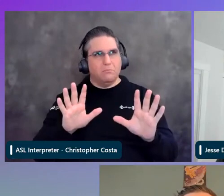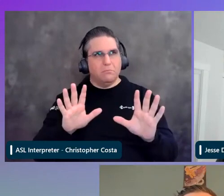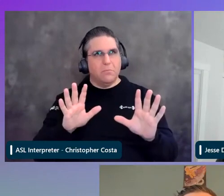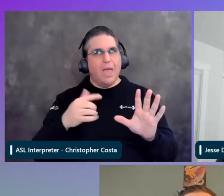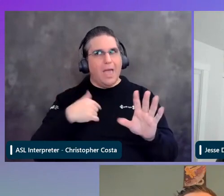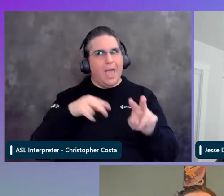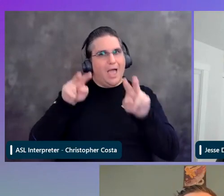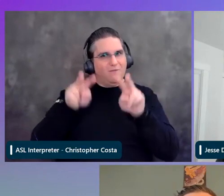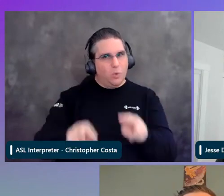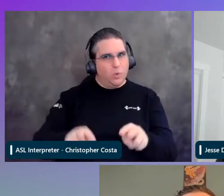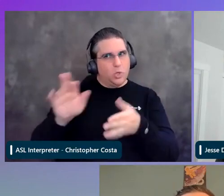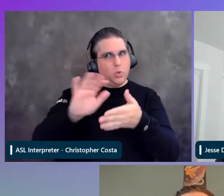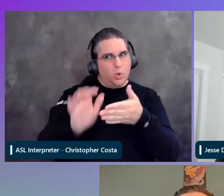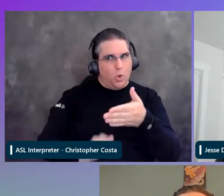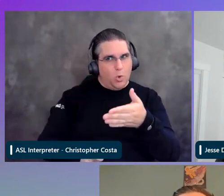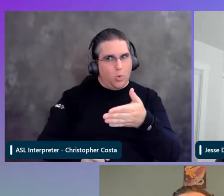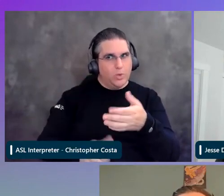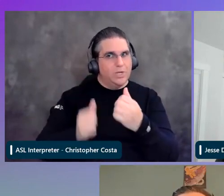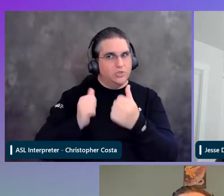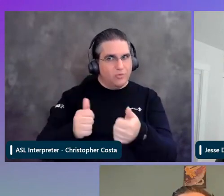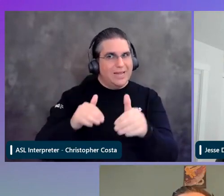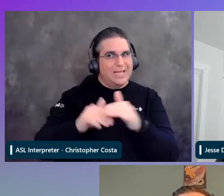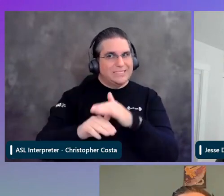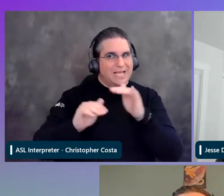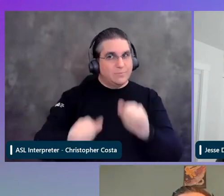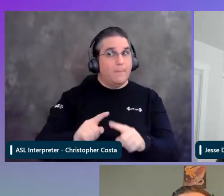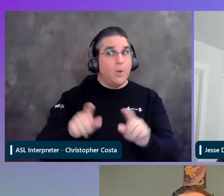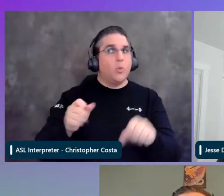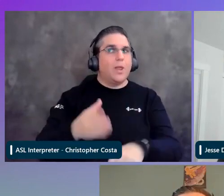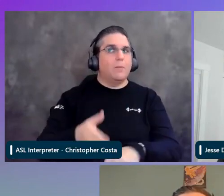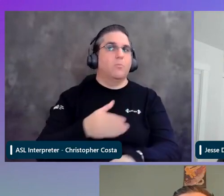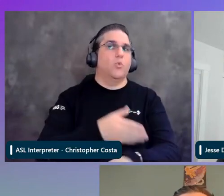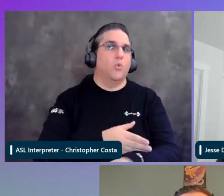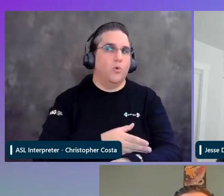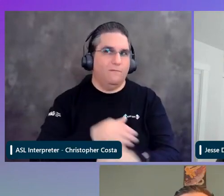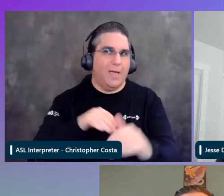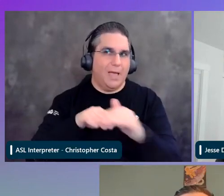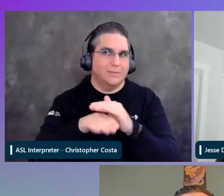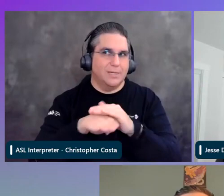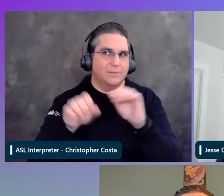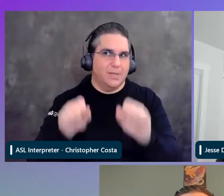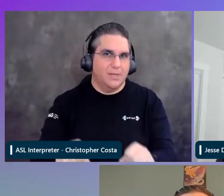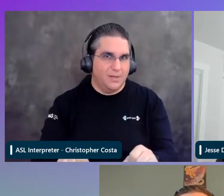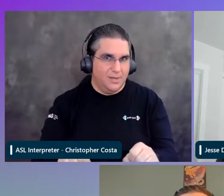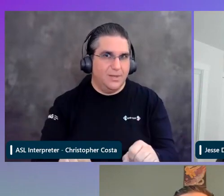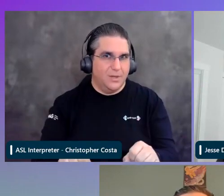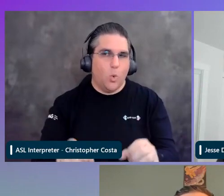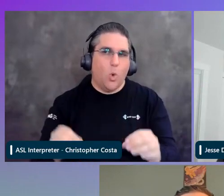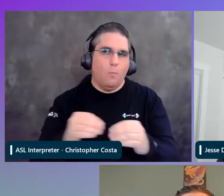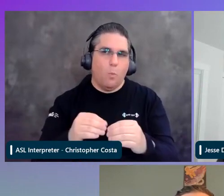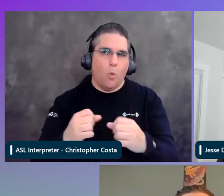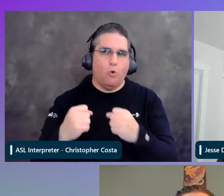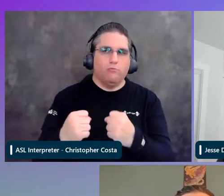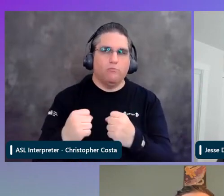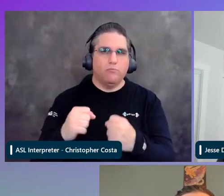is accessible, but these are ways that you can improve the accessibility or this is more,